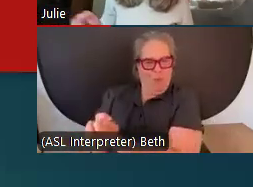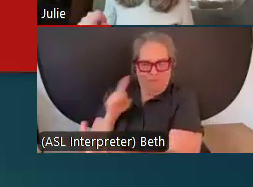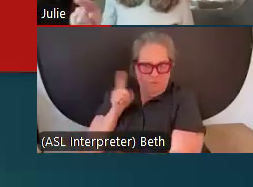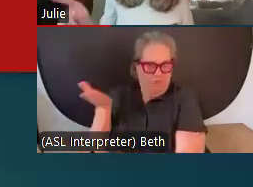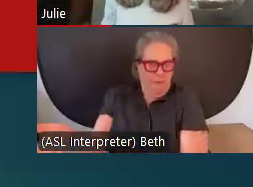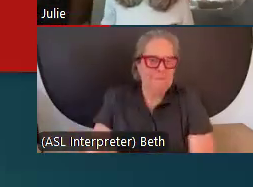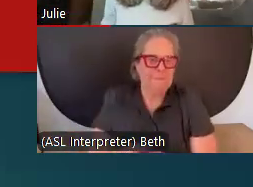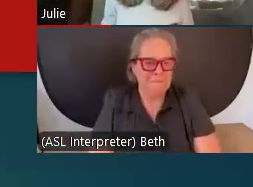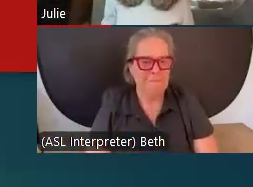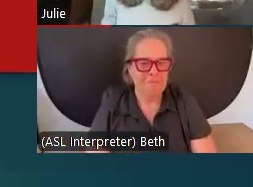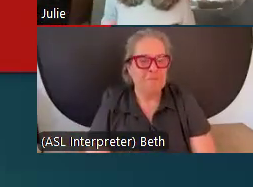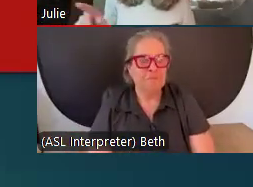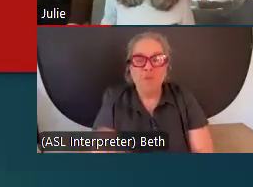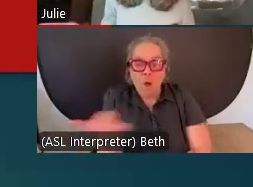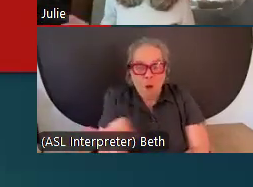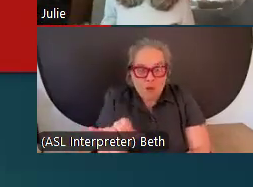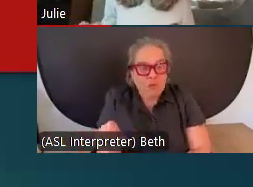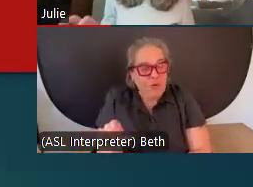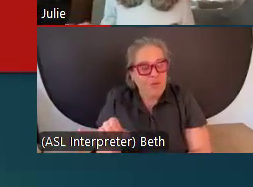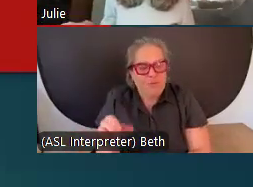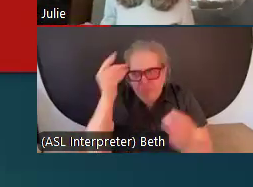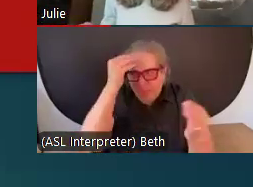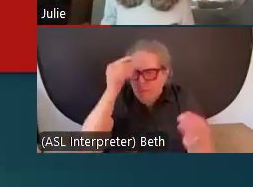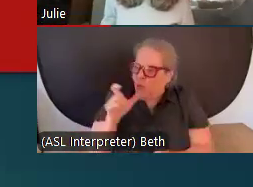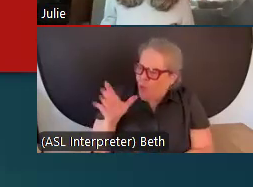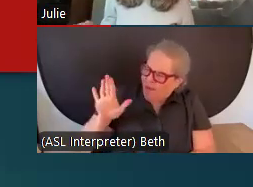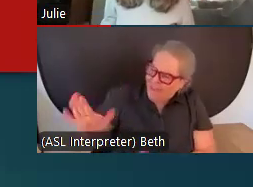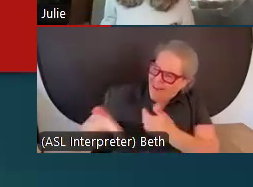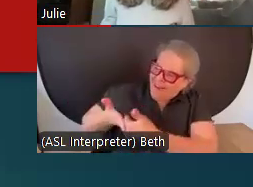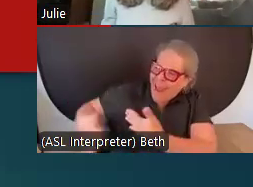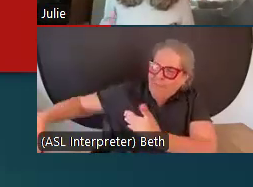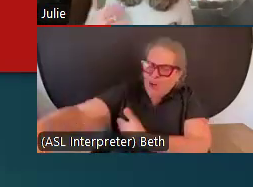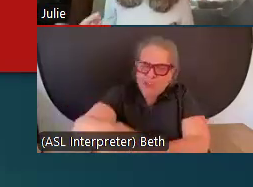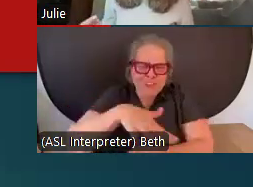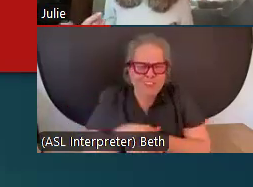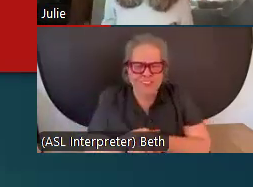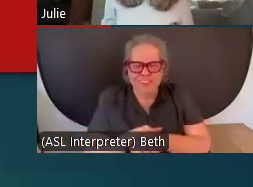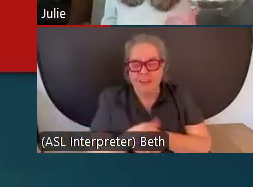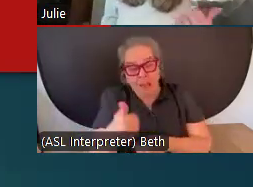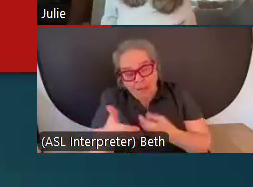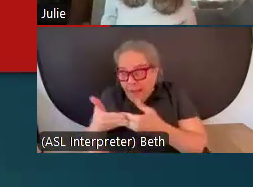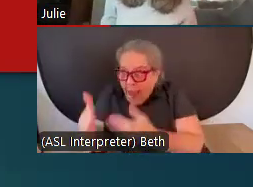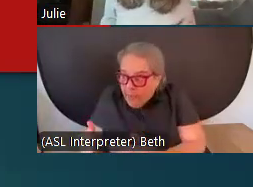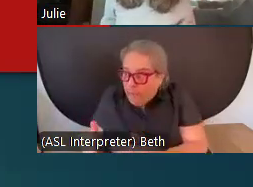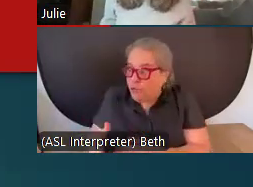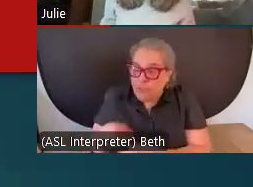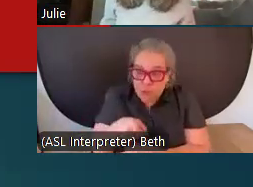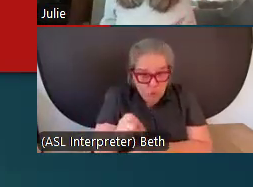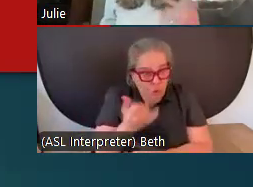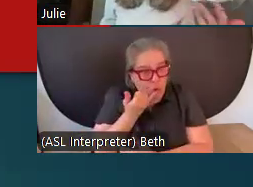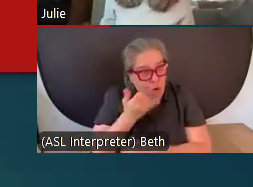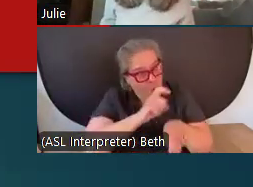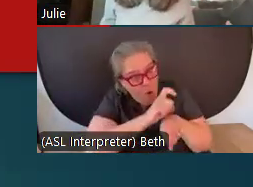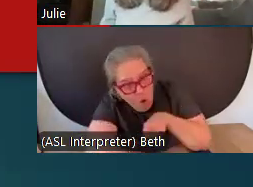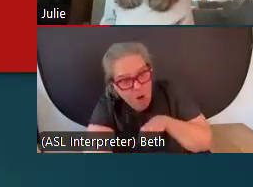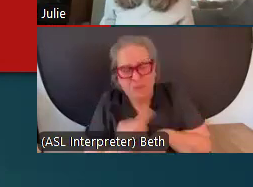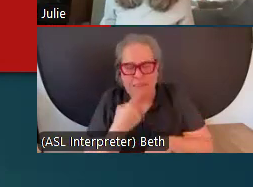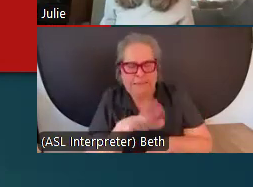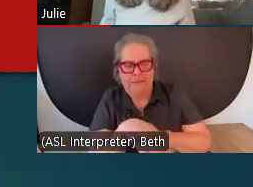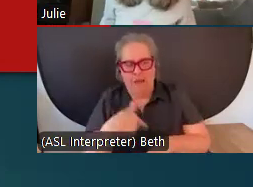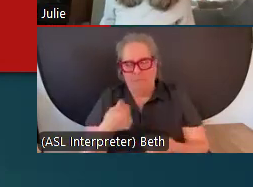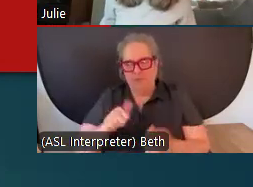Also, know who the neighbors are around where your loved one lives, so that you can call them and say, I've been trying to reach my mom.